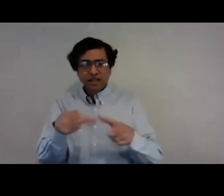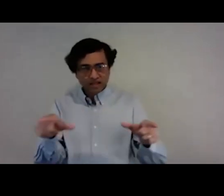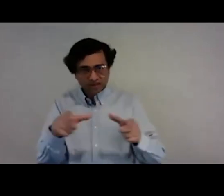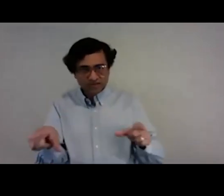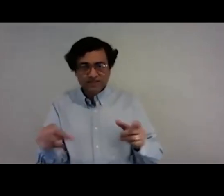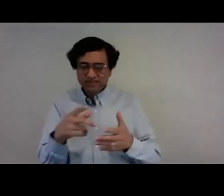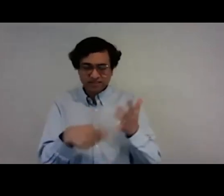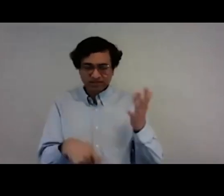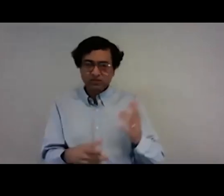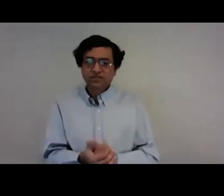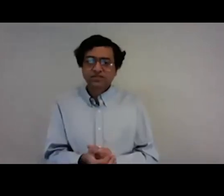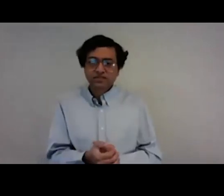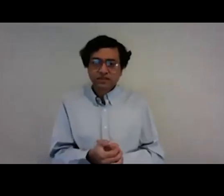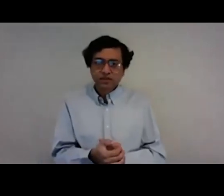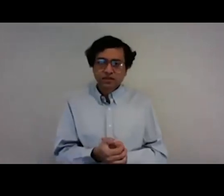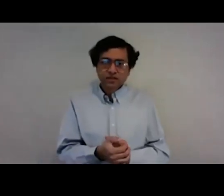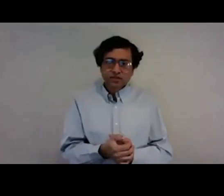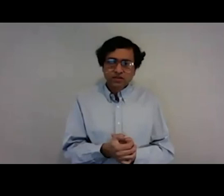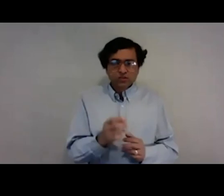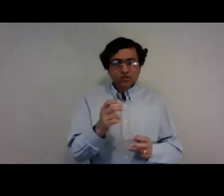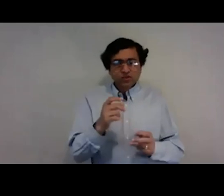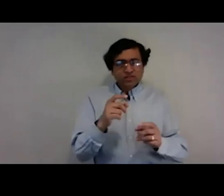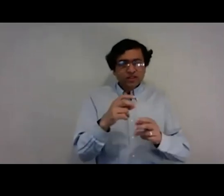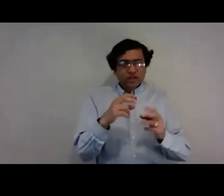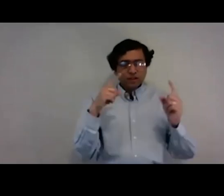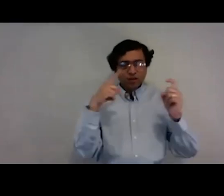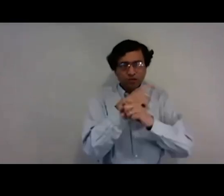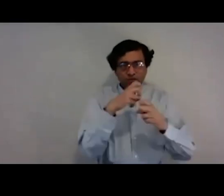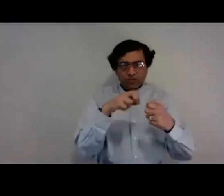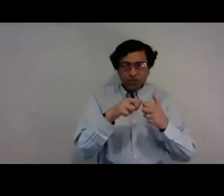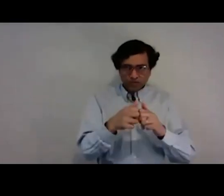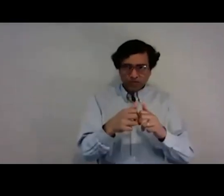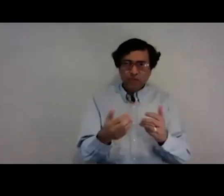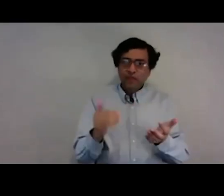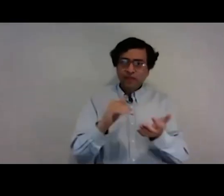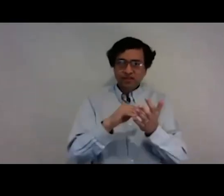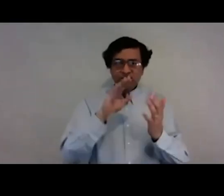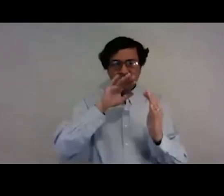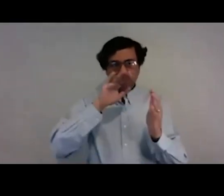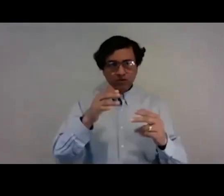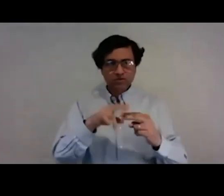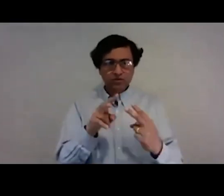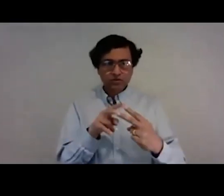There's obviously lack of classroom participation. It is a complicated issue.